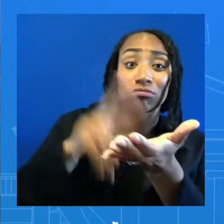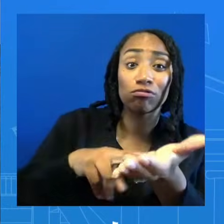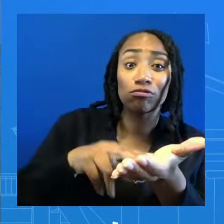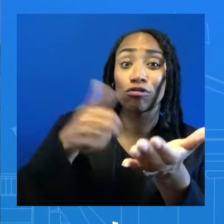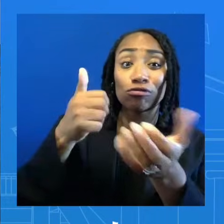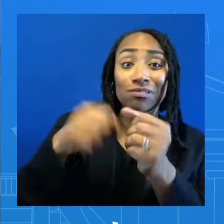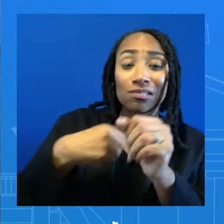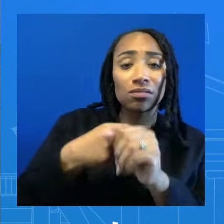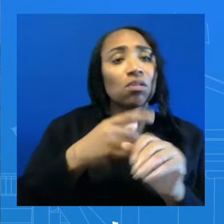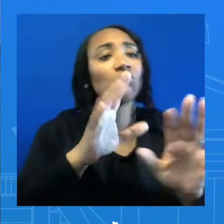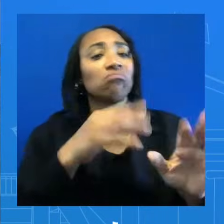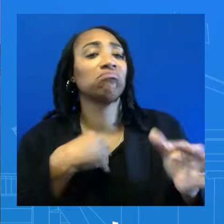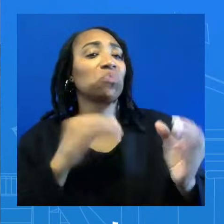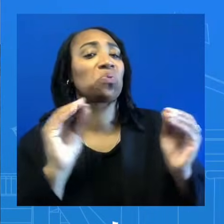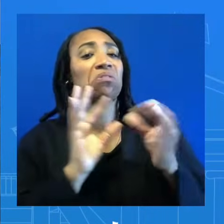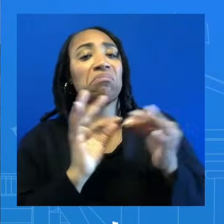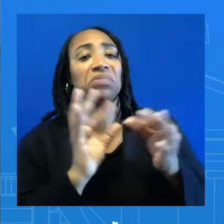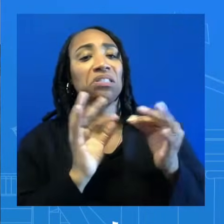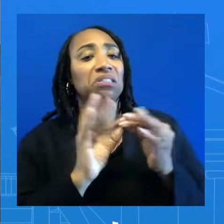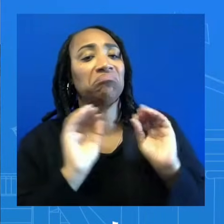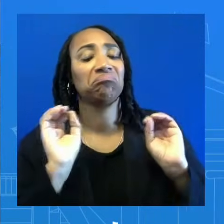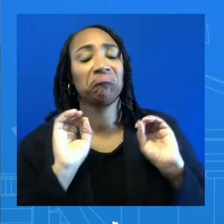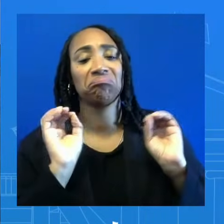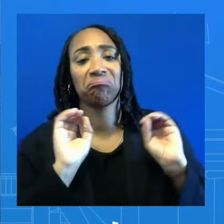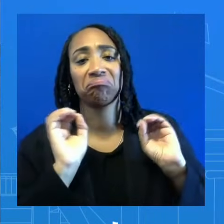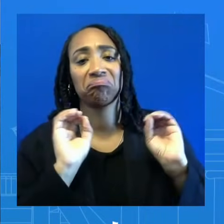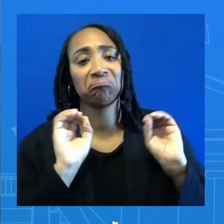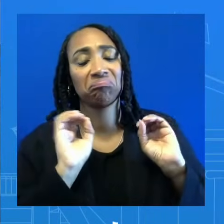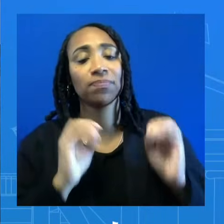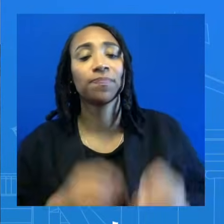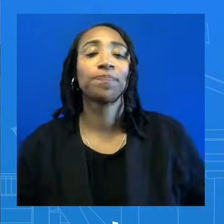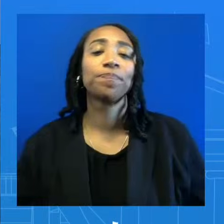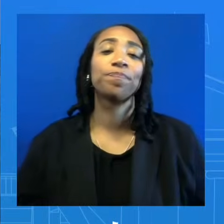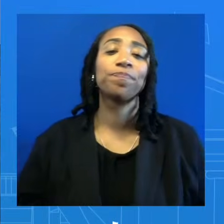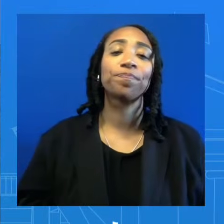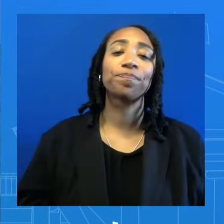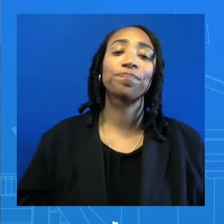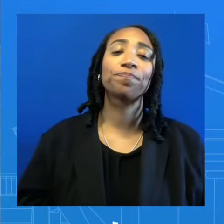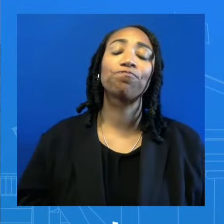since the director made that announcement, or was the White House given a heads-up about the decision?